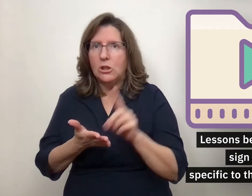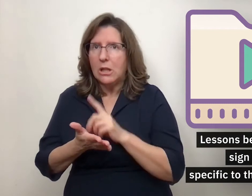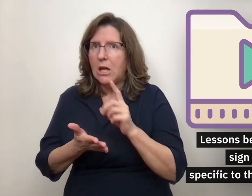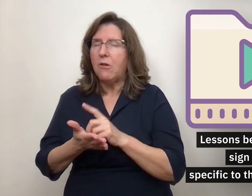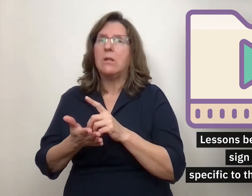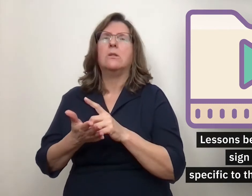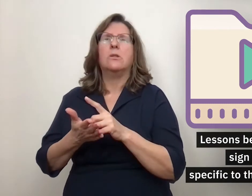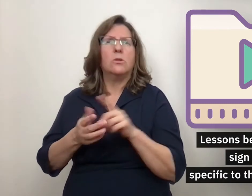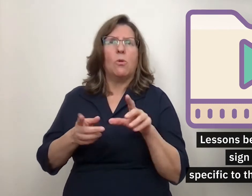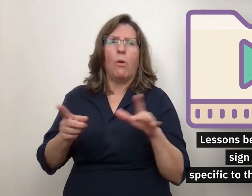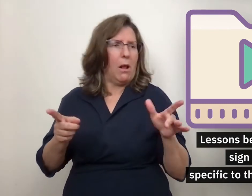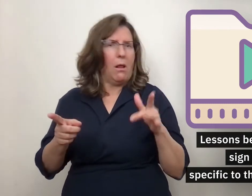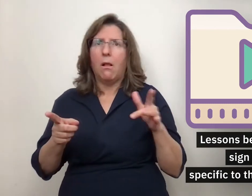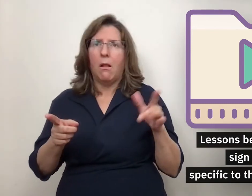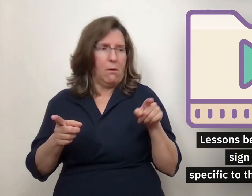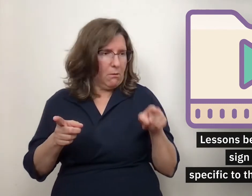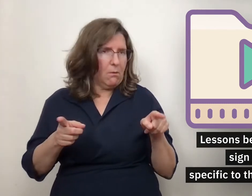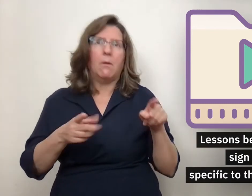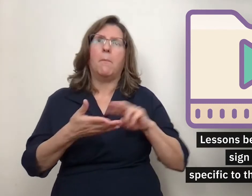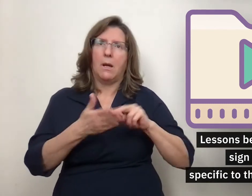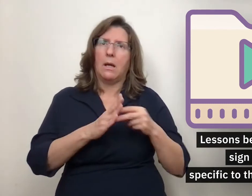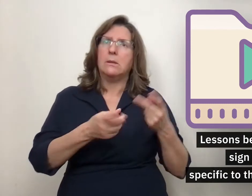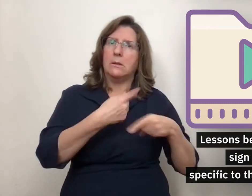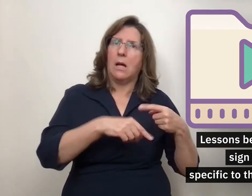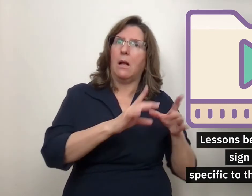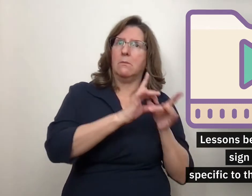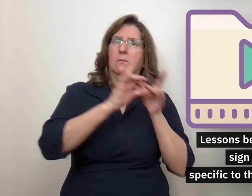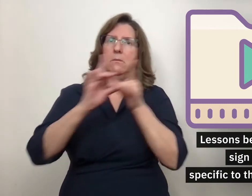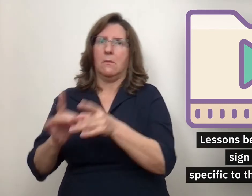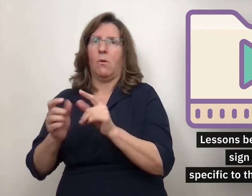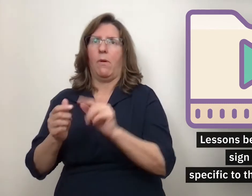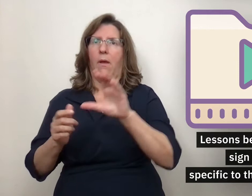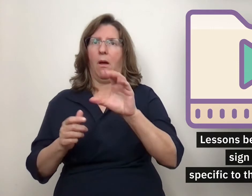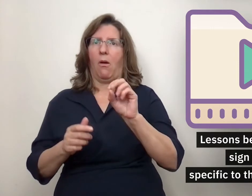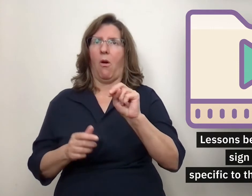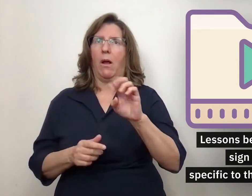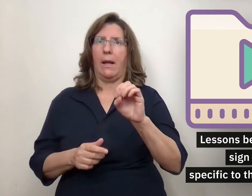Beyond that, the e-book should have sign language glossaries for the vocabulary being taught.